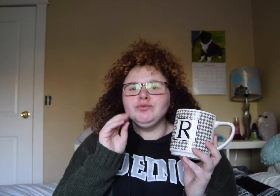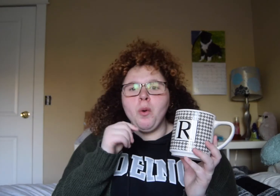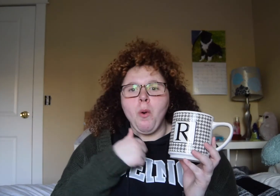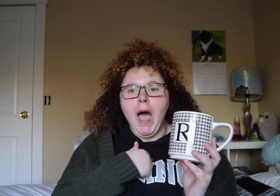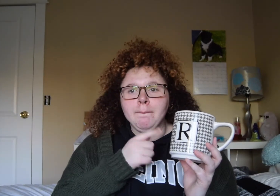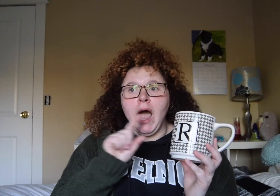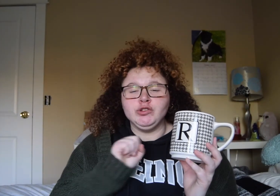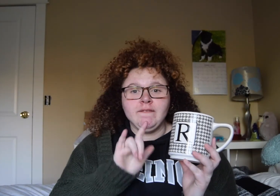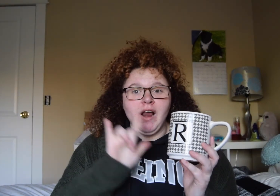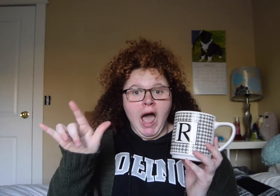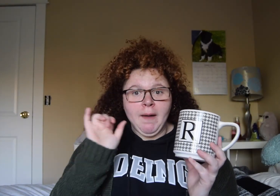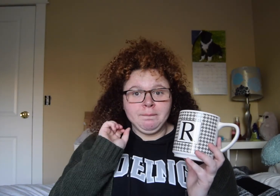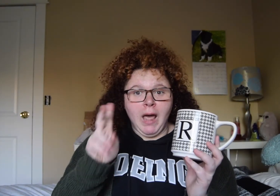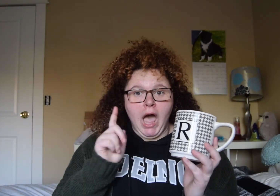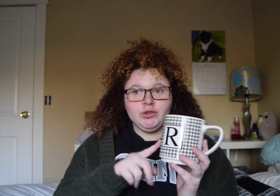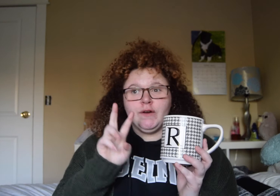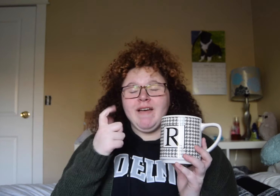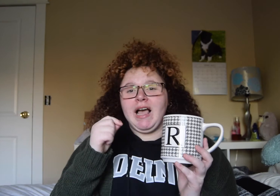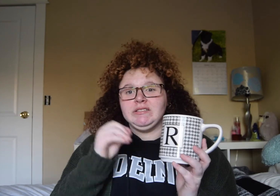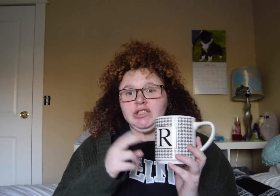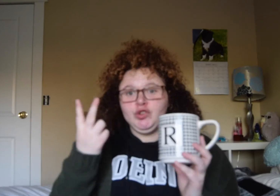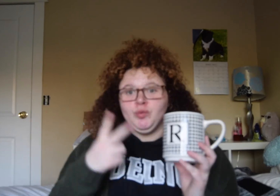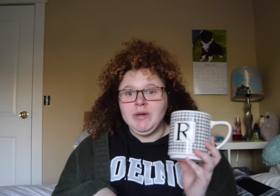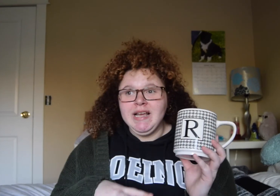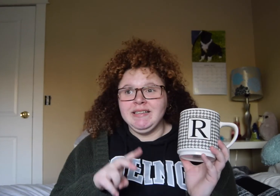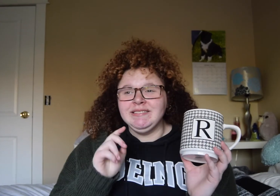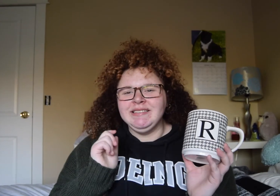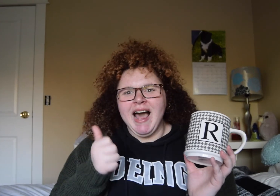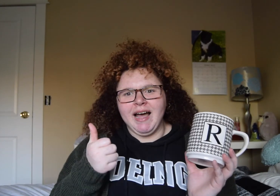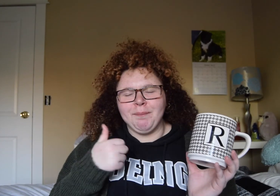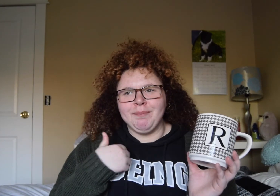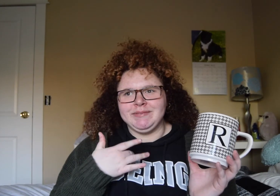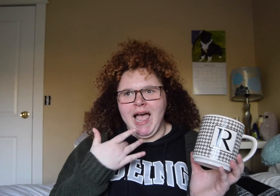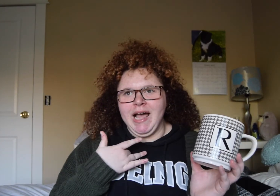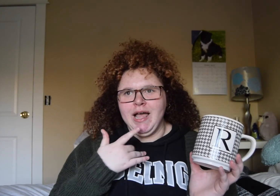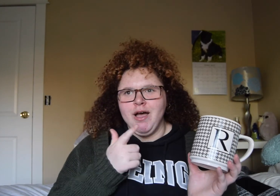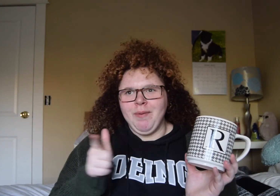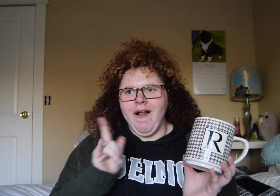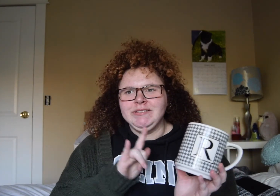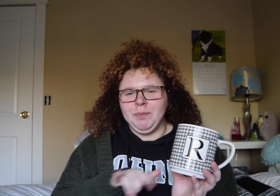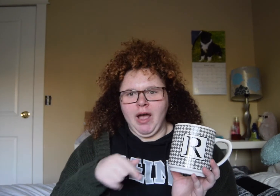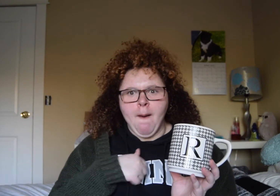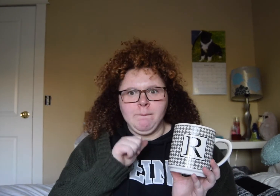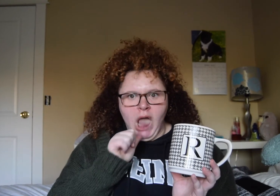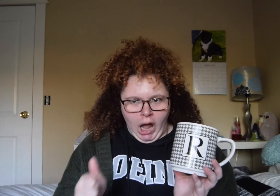So I'm actually flying out to Vegas in two weeks. I'm excited but at the same time, I'm not